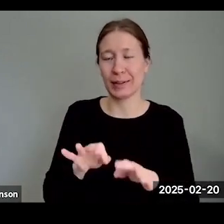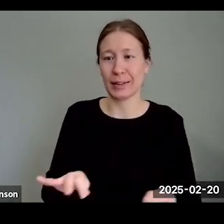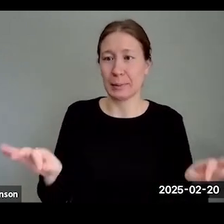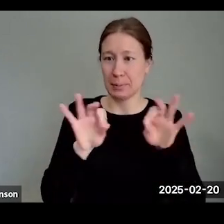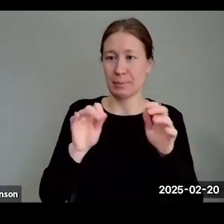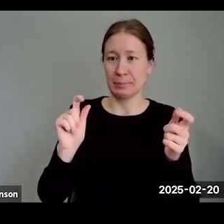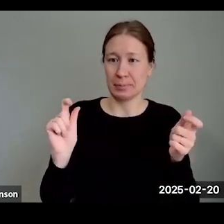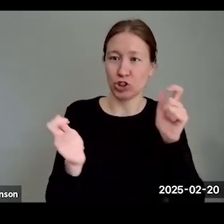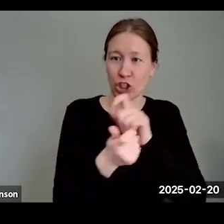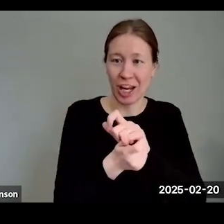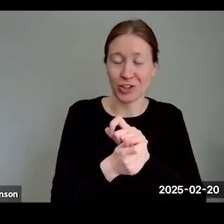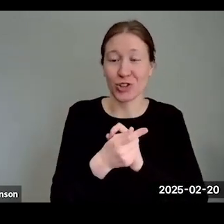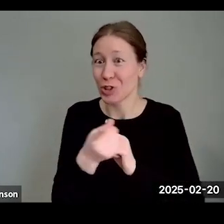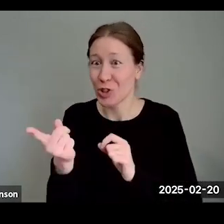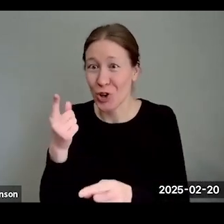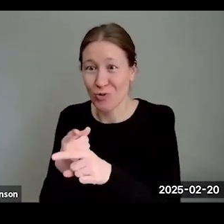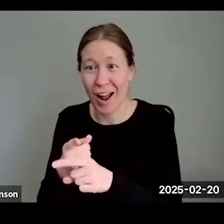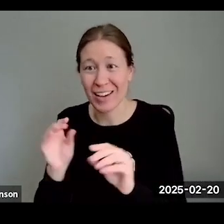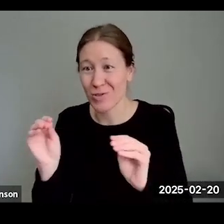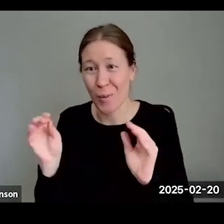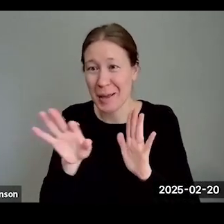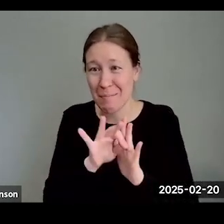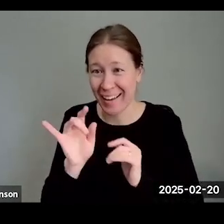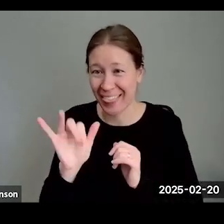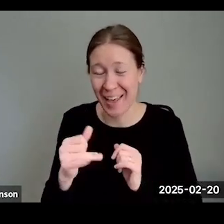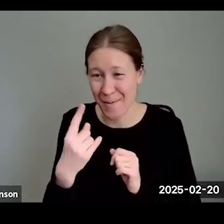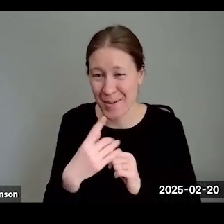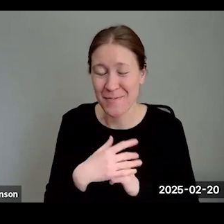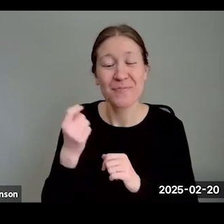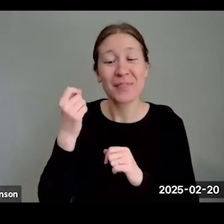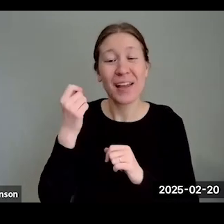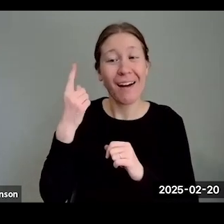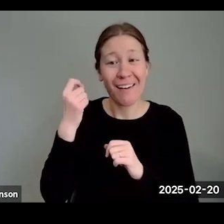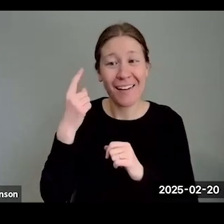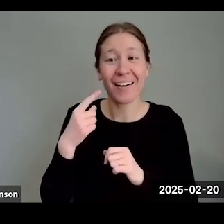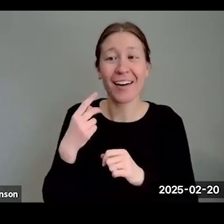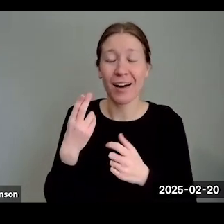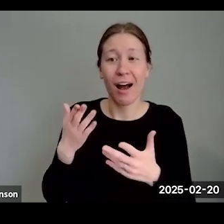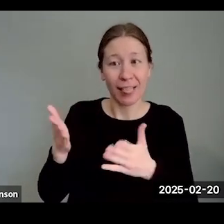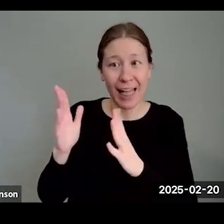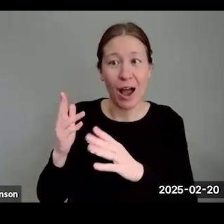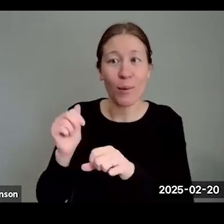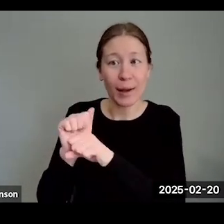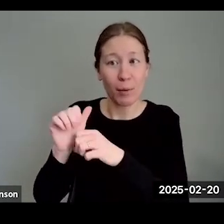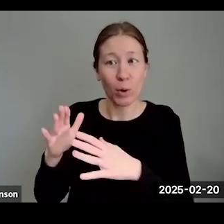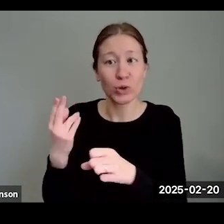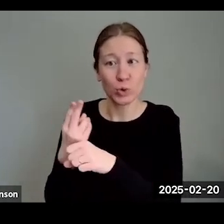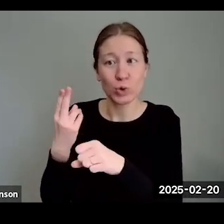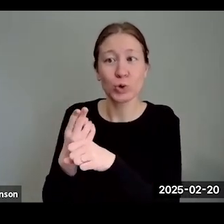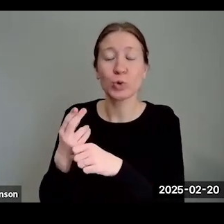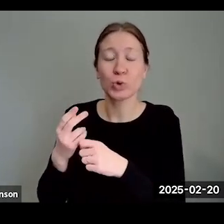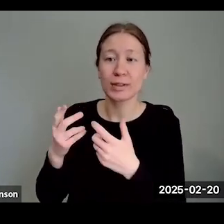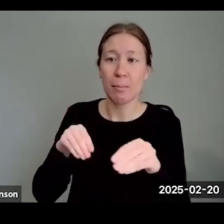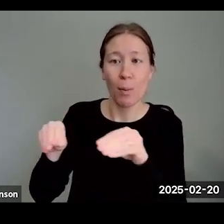No one selected that one. However, allowing the employee to use mobility aids and using additional staff to provide that